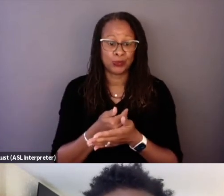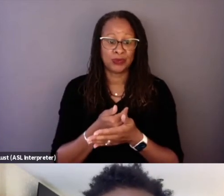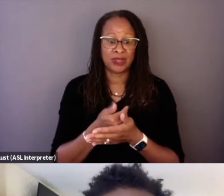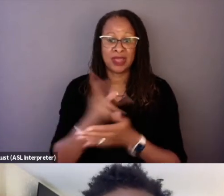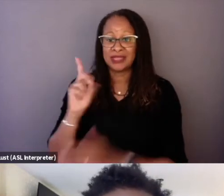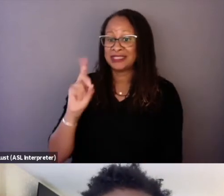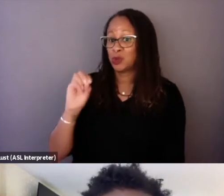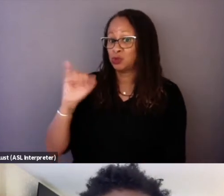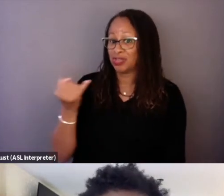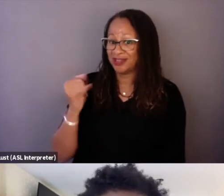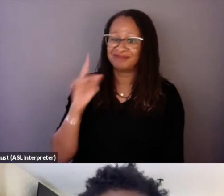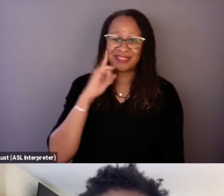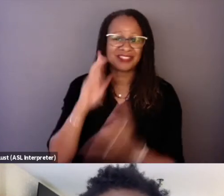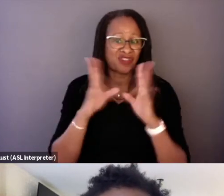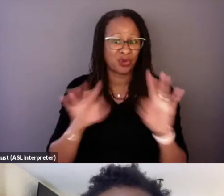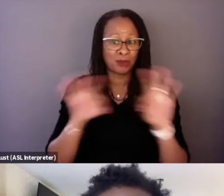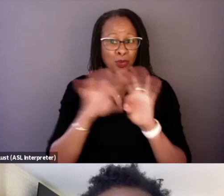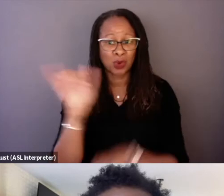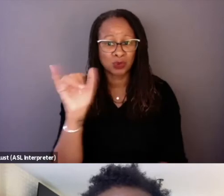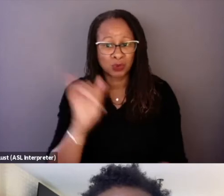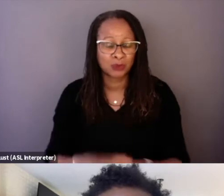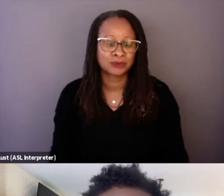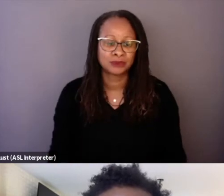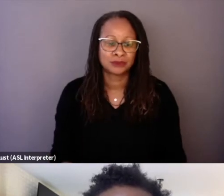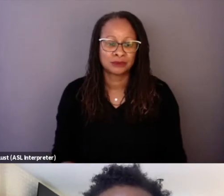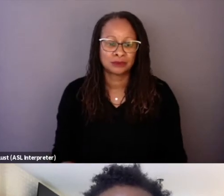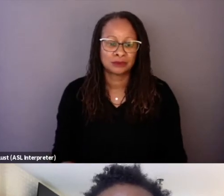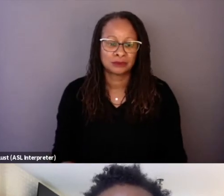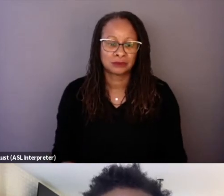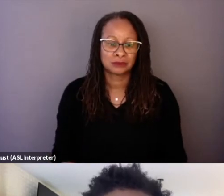So I think that's important as well. But I am optimistic